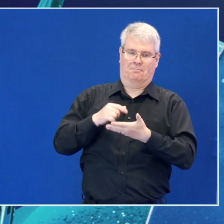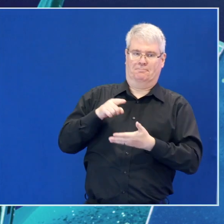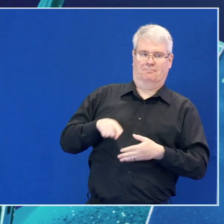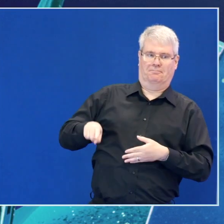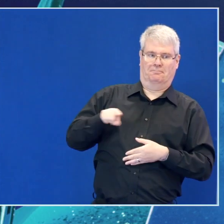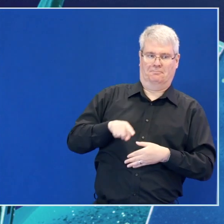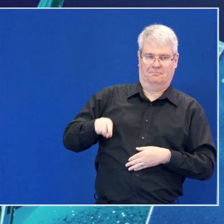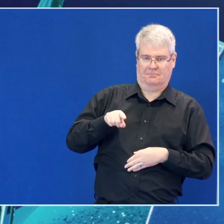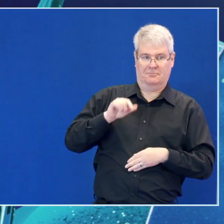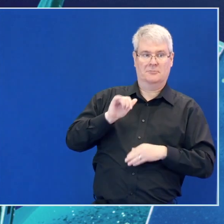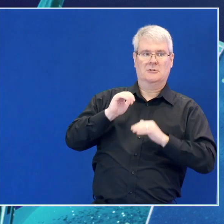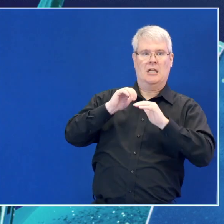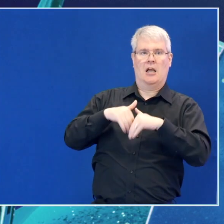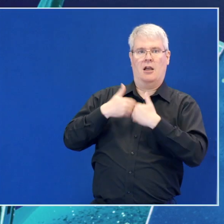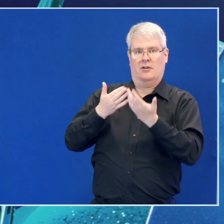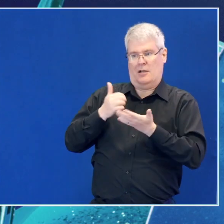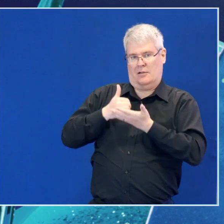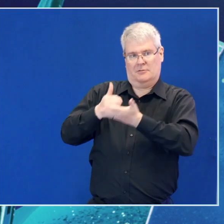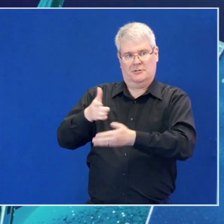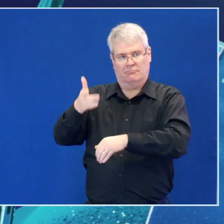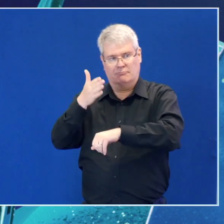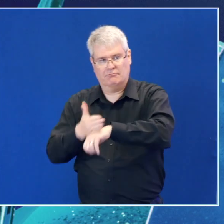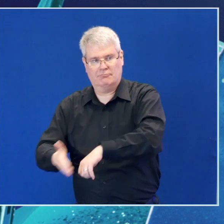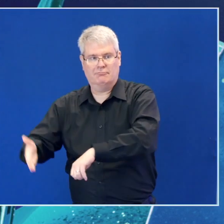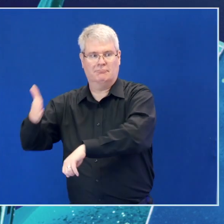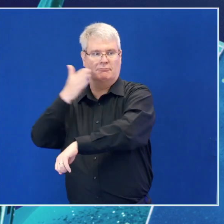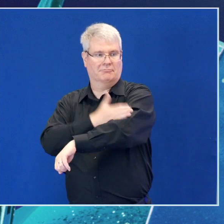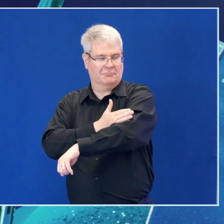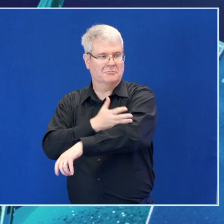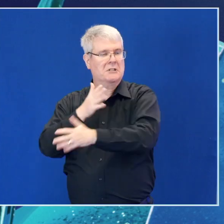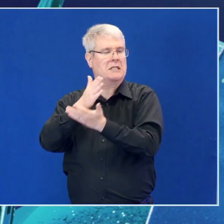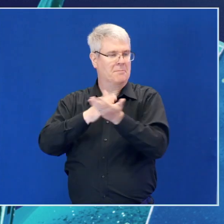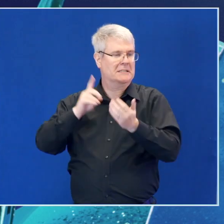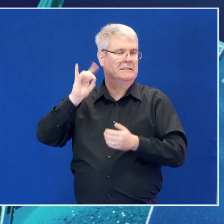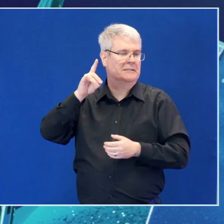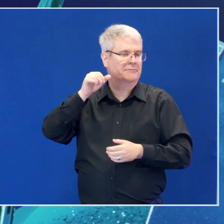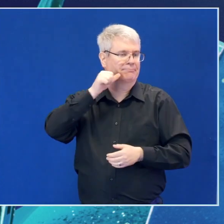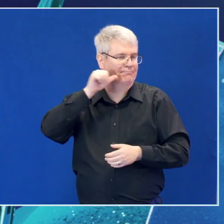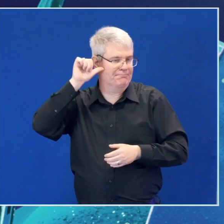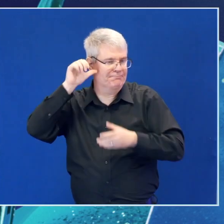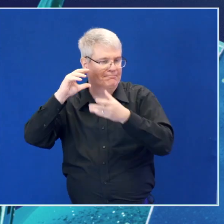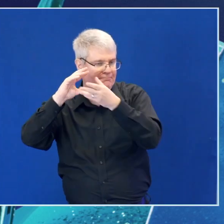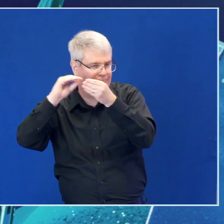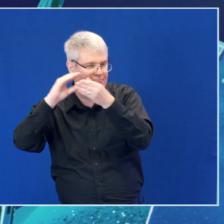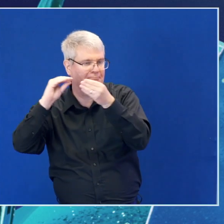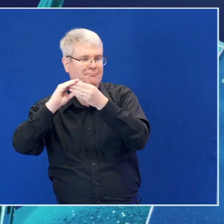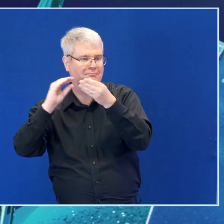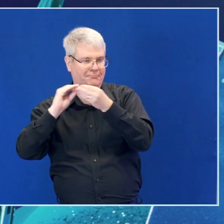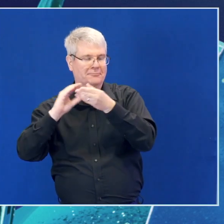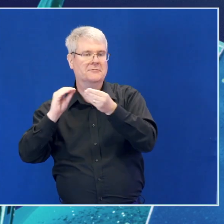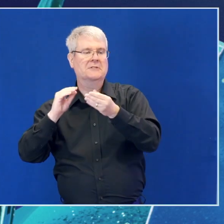And I know there was a comment yesterday. It was like, if you design for the edges, you're going to get the middle as well.